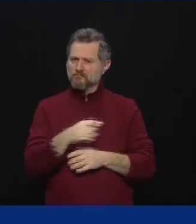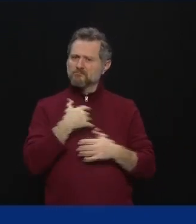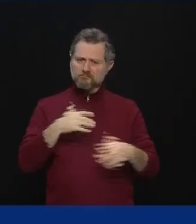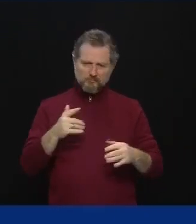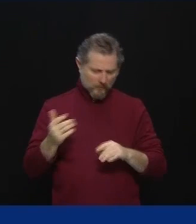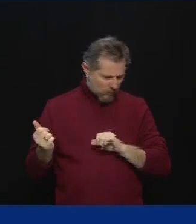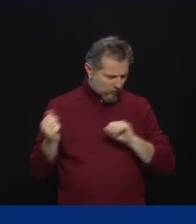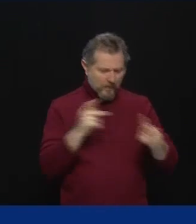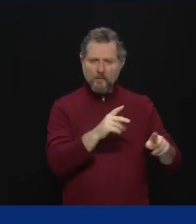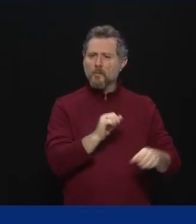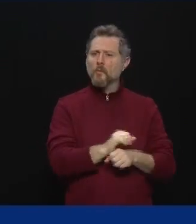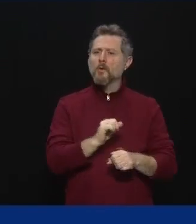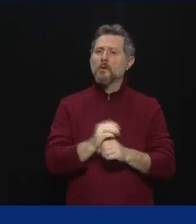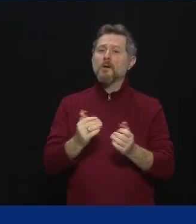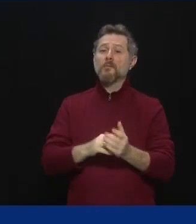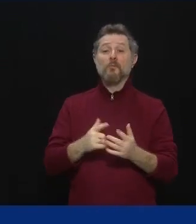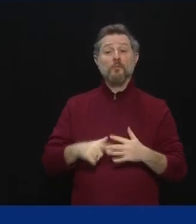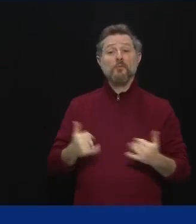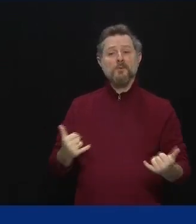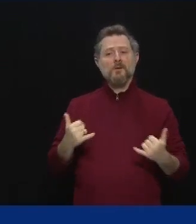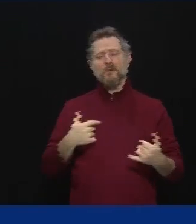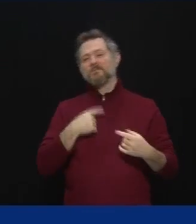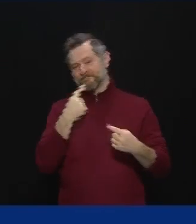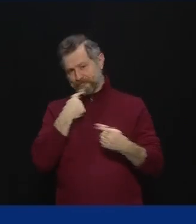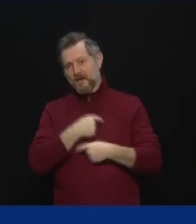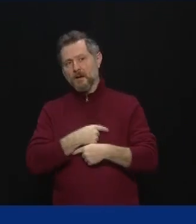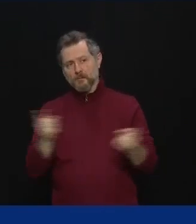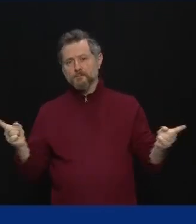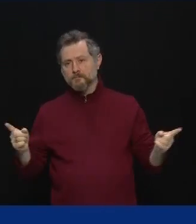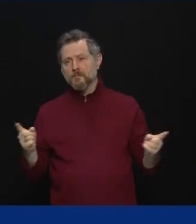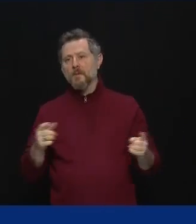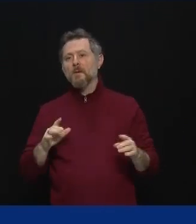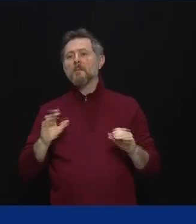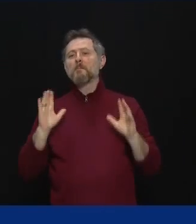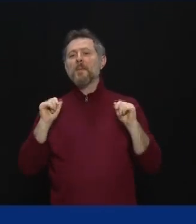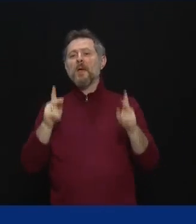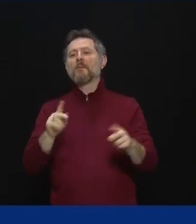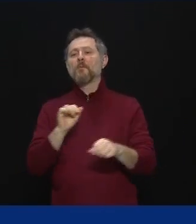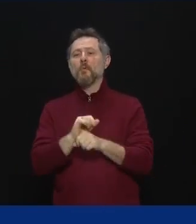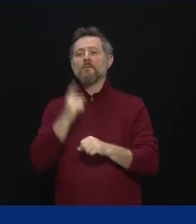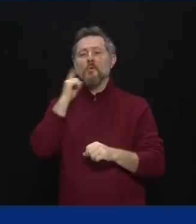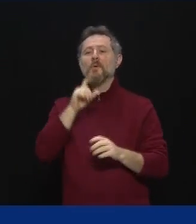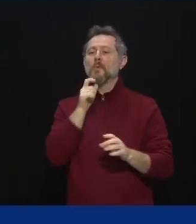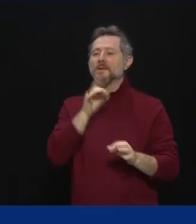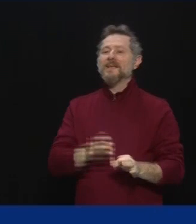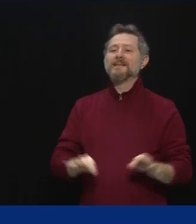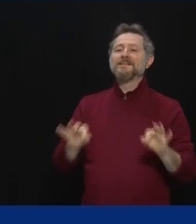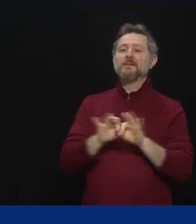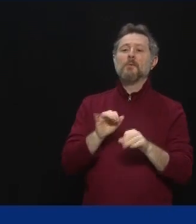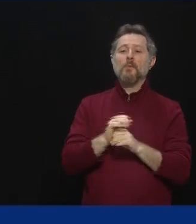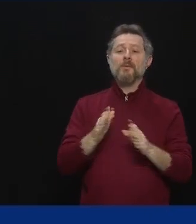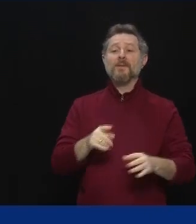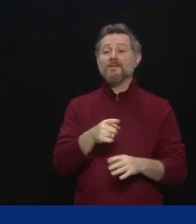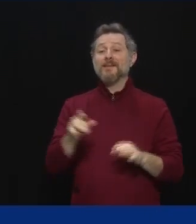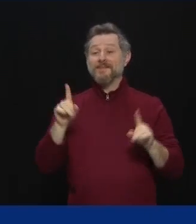GOT US THROUGH THE FIRST MANY MONTHS OF ANXIETY. WE NEED YOU AGAIN. WE NEED YOU TO BE ABLE TO GO TO WORK. SO TODAY I'M ISSUING NEW